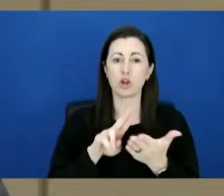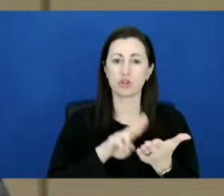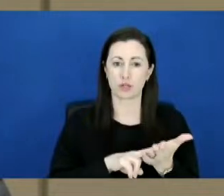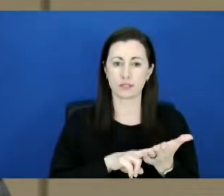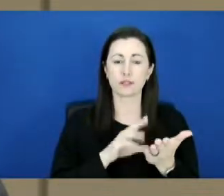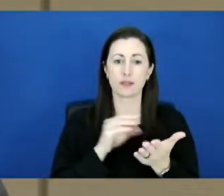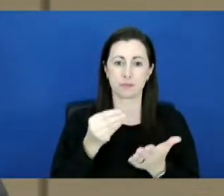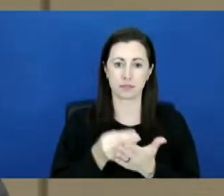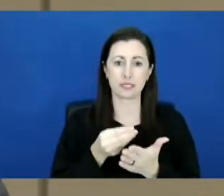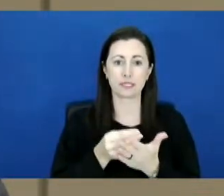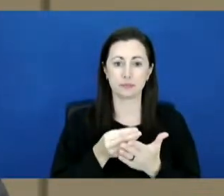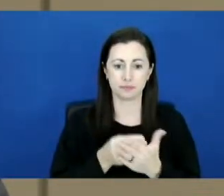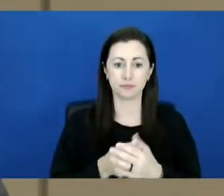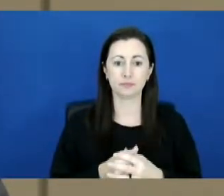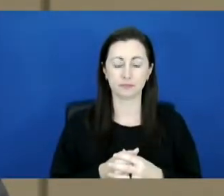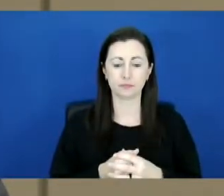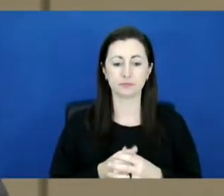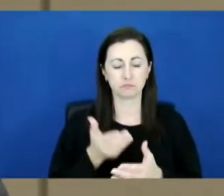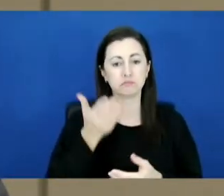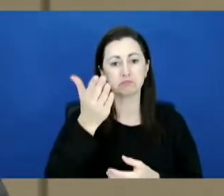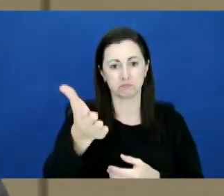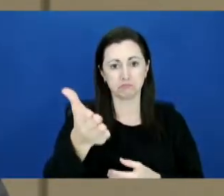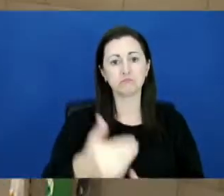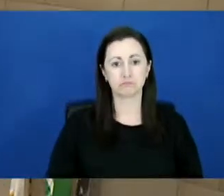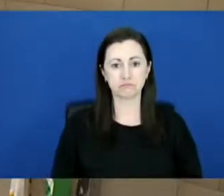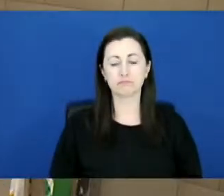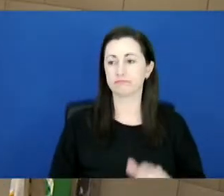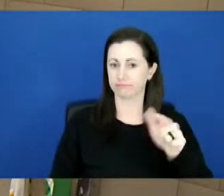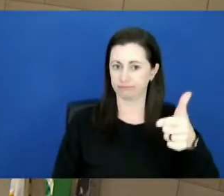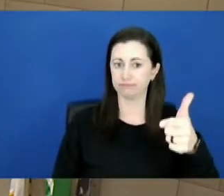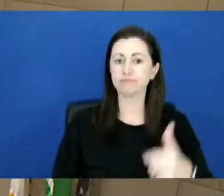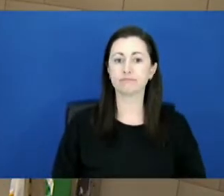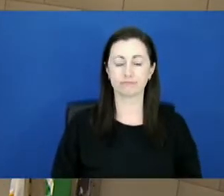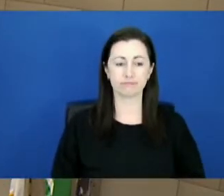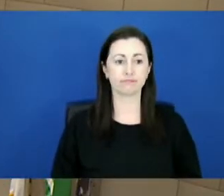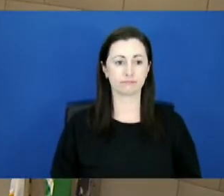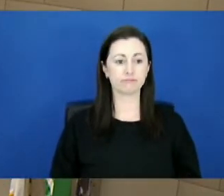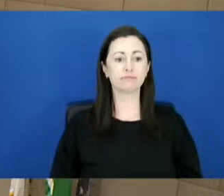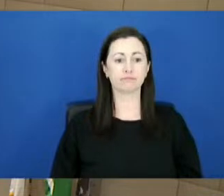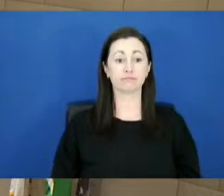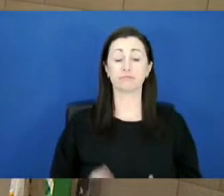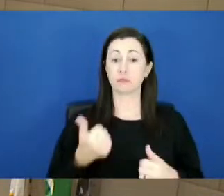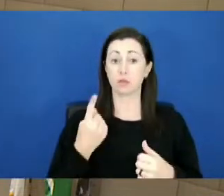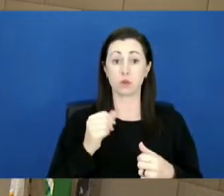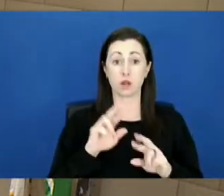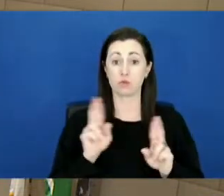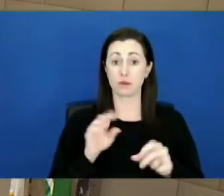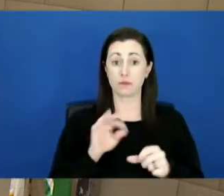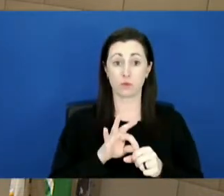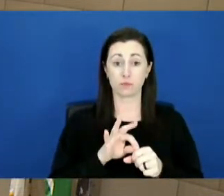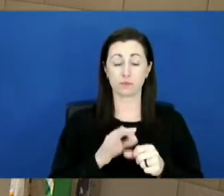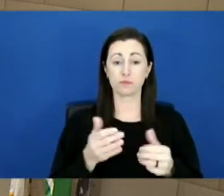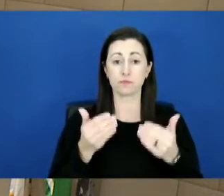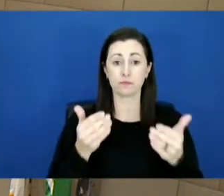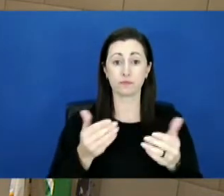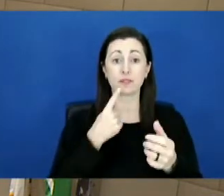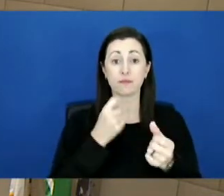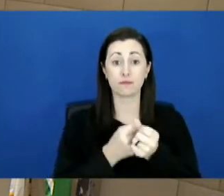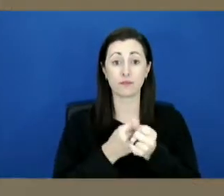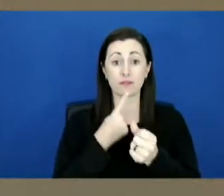GET. THE GENERAL PUBLIC FINDS OUT WHAT'S HAPPENING WITH CONTRACTS AND MONEY. ALL RIGHT, SO MOVED, MR. CHAIRMAN. SECOND.